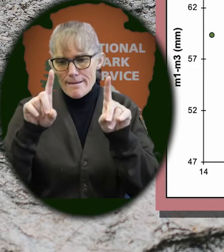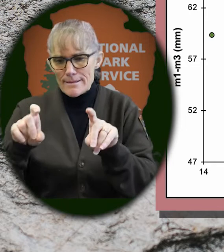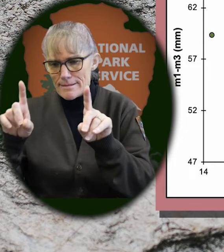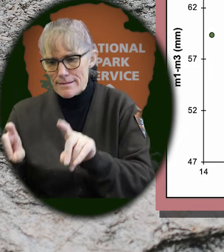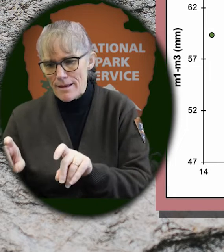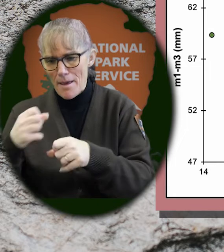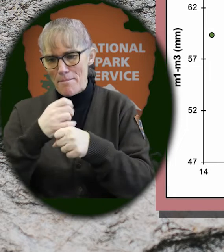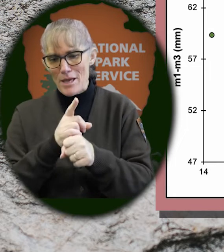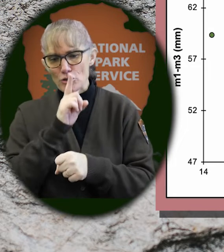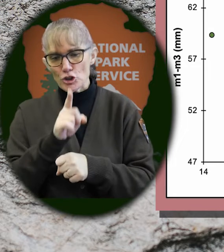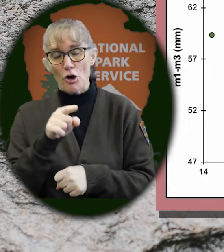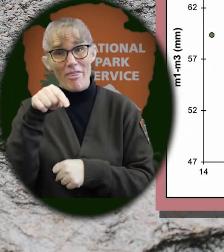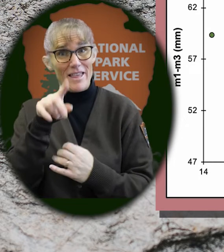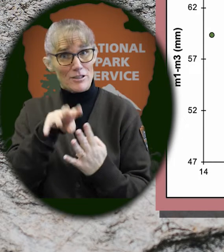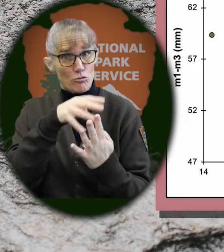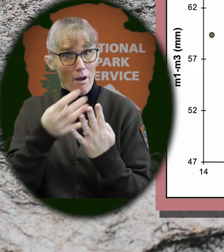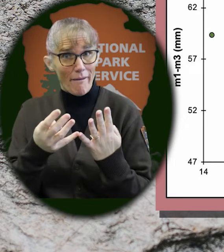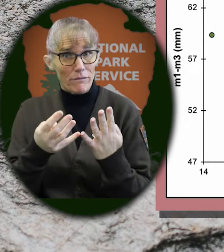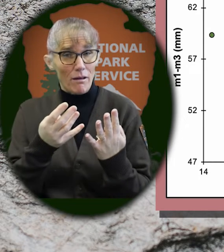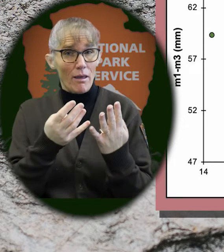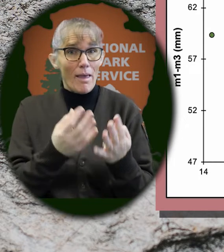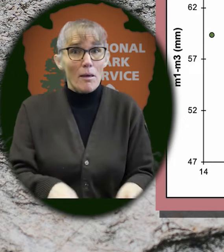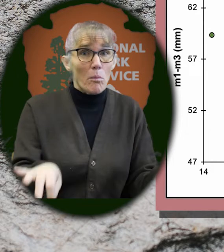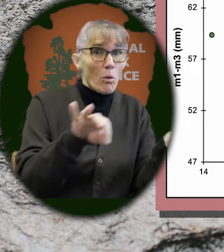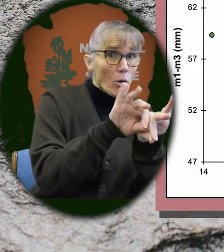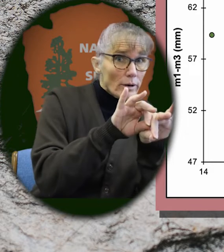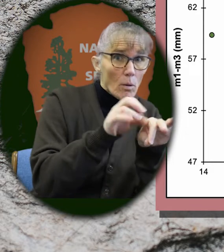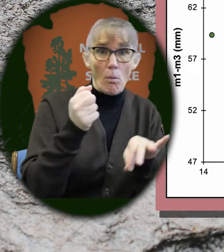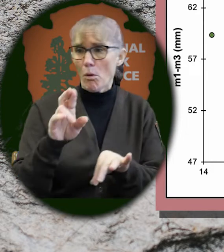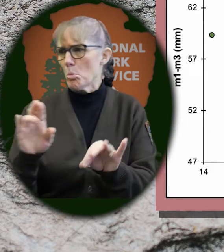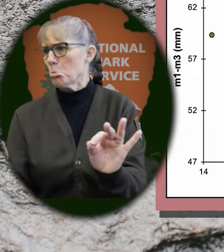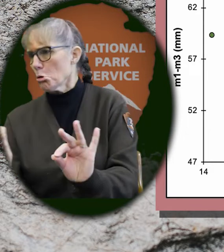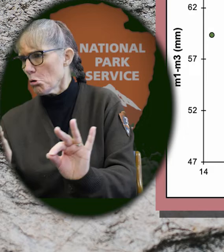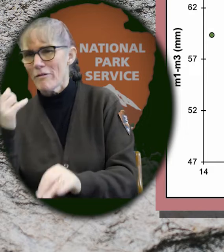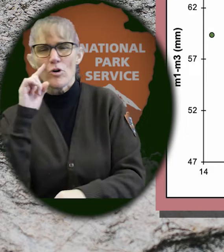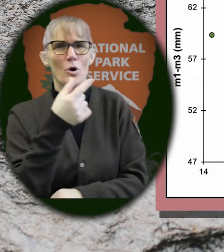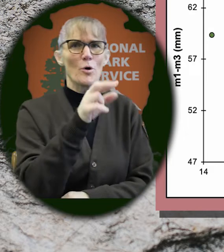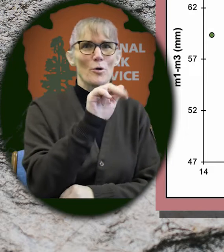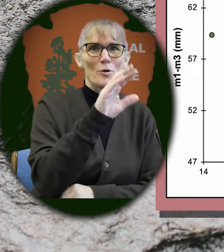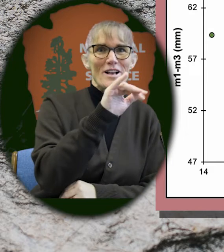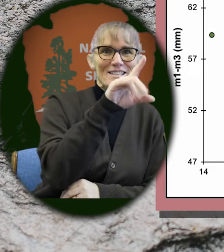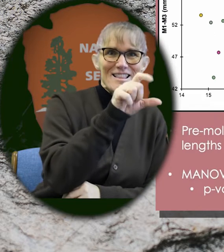uh if this difference is significant between, between S. hitchcocki and S. gracilis, or if it's not.